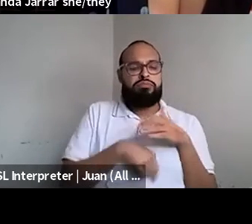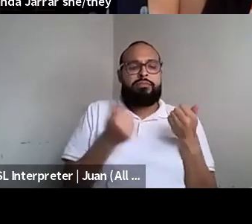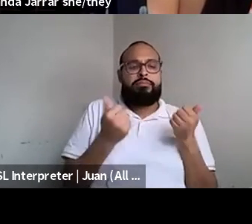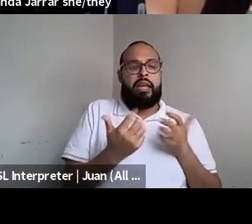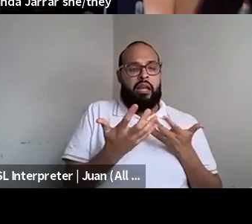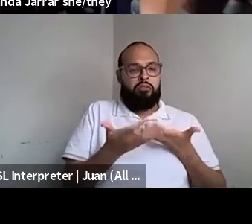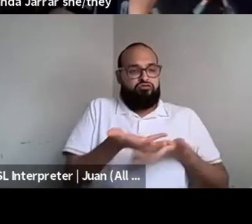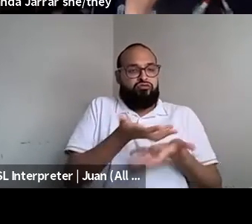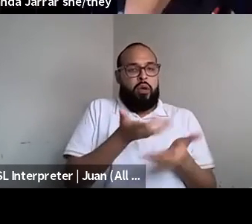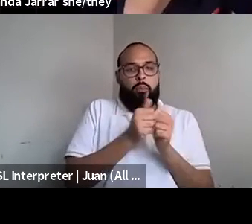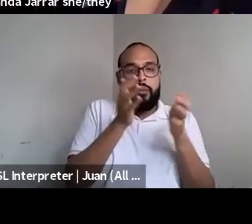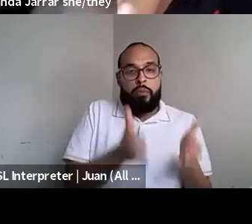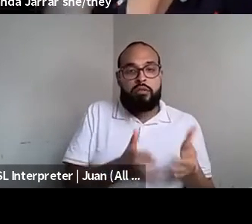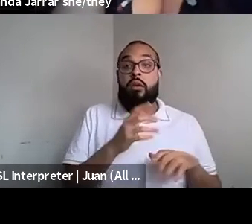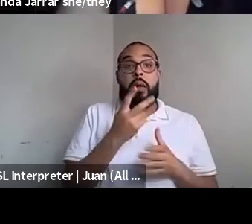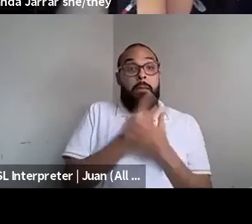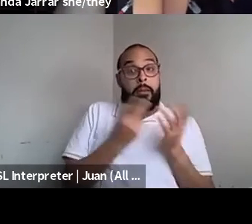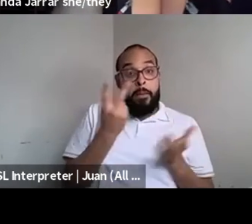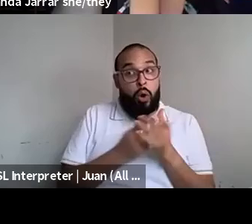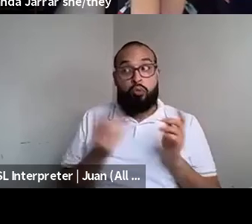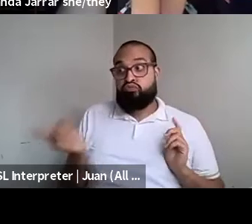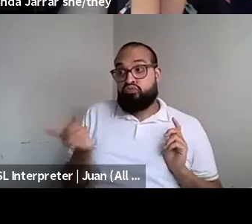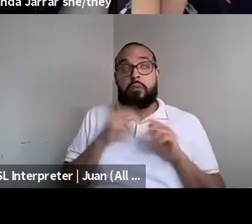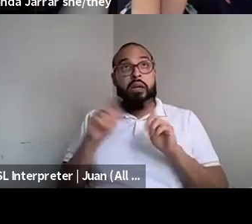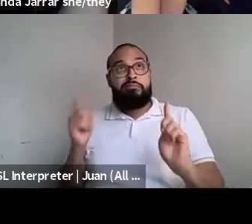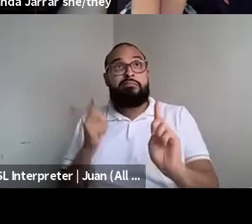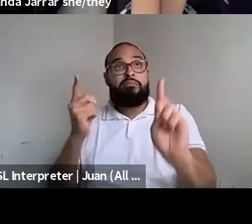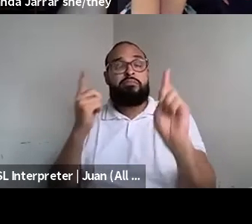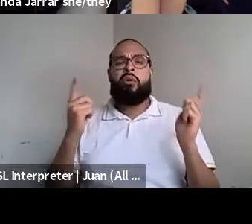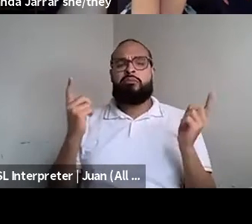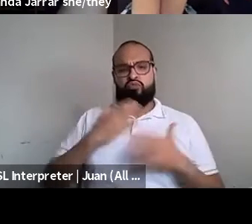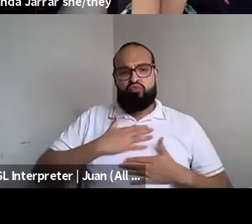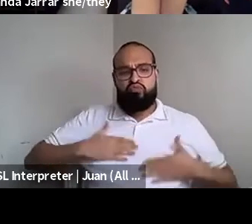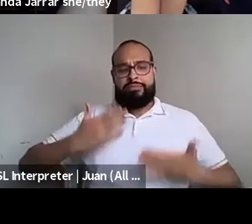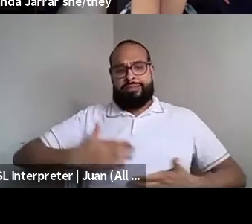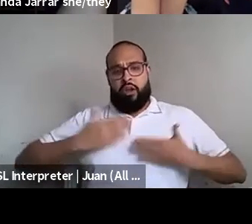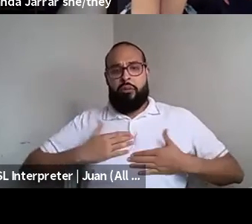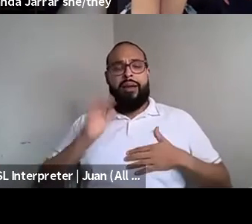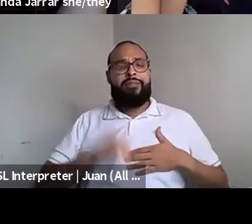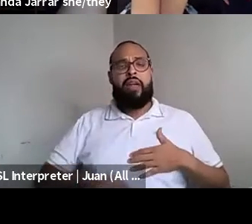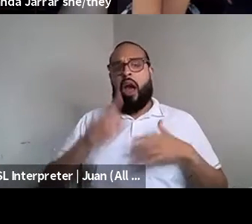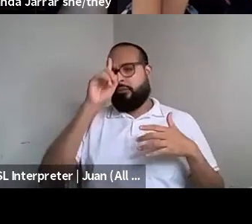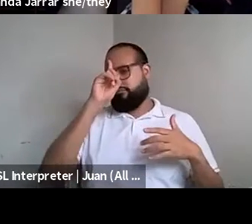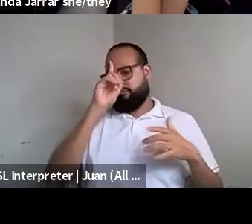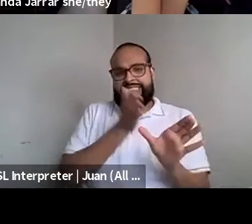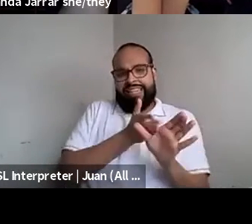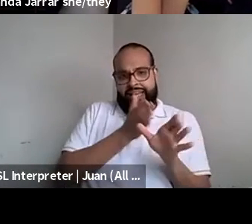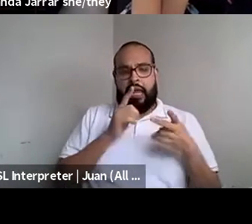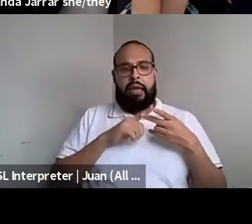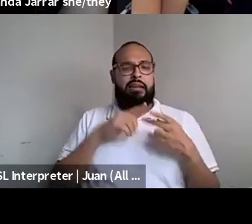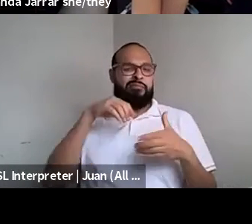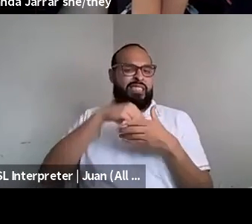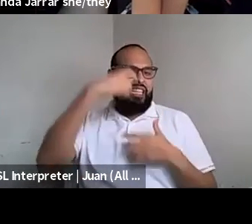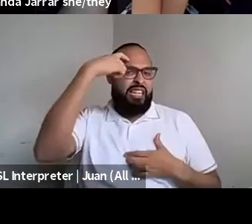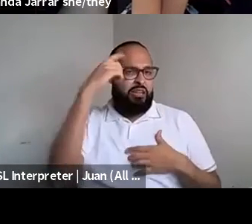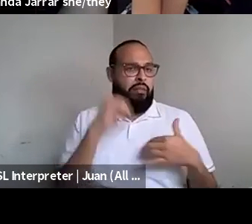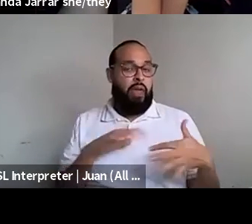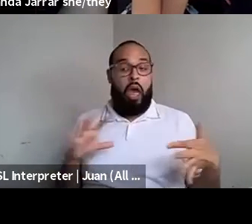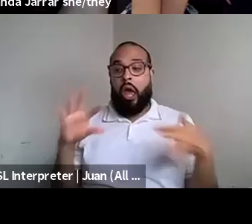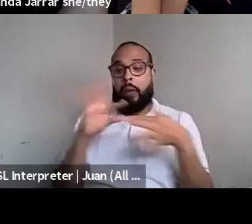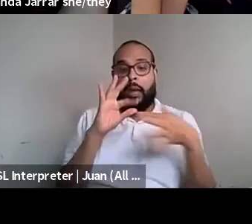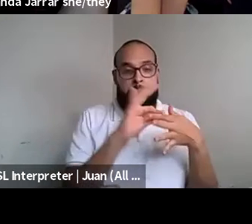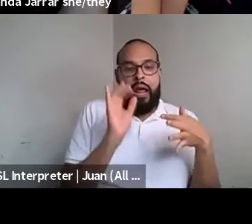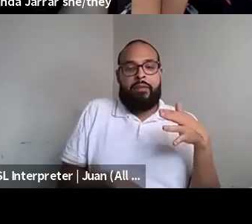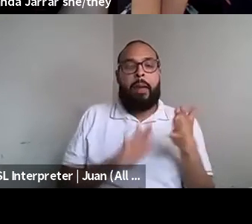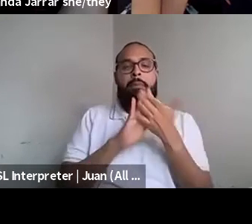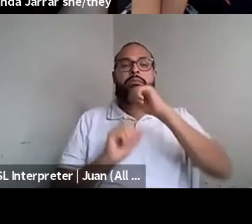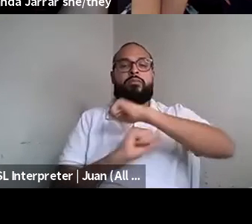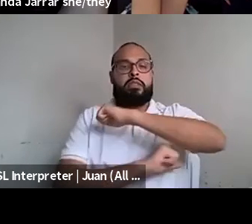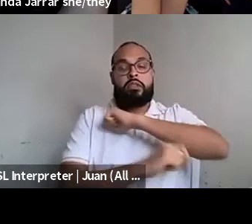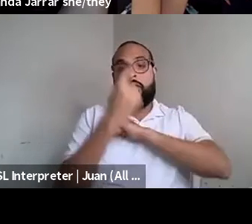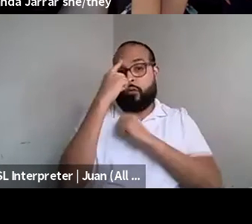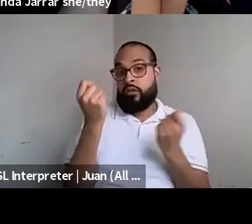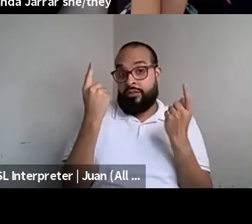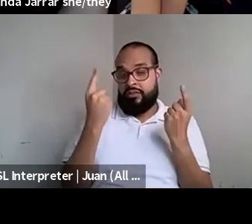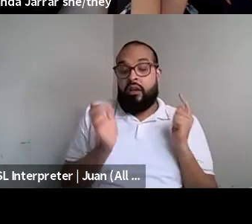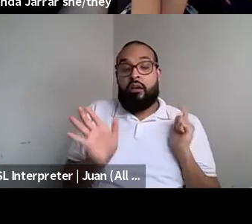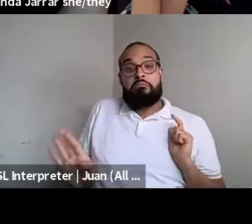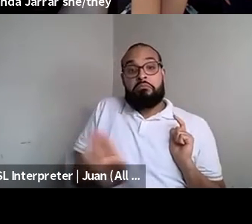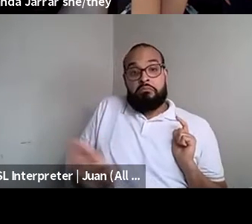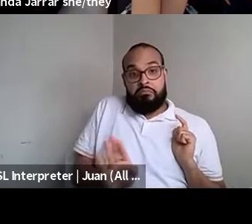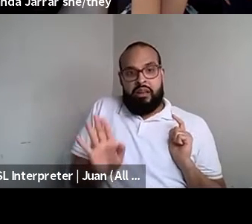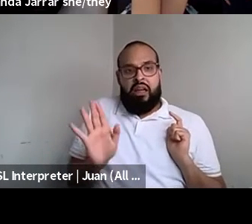Kenyon Farrow (he/him/his): The sharing of joy, whether physical, emotional psychic or intellectual forms a bridge between the sharers which can be the basis for understanding. Much of what is not shared between them lessons the threat of their difference